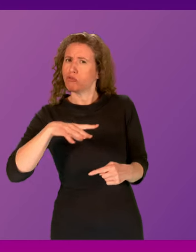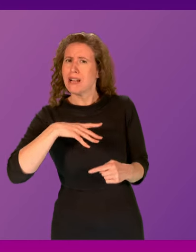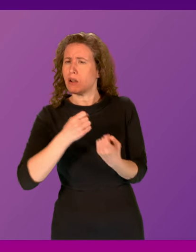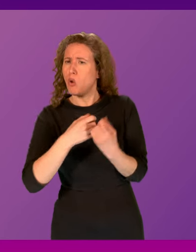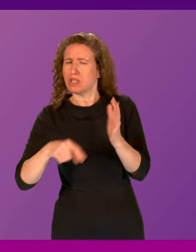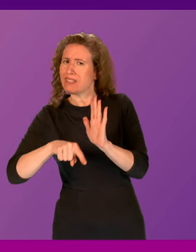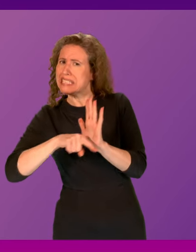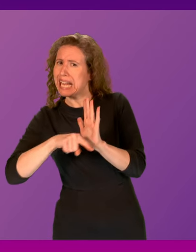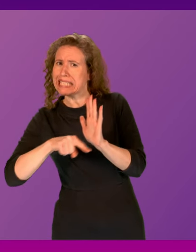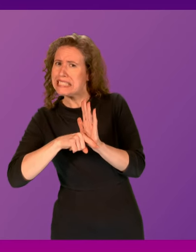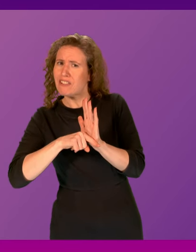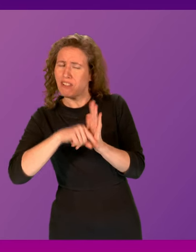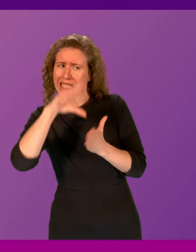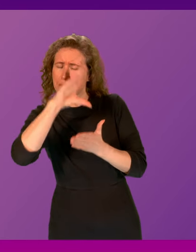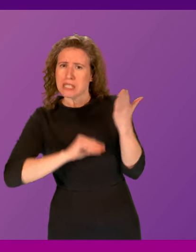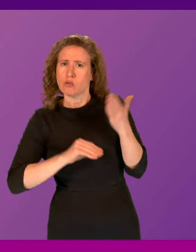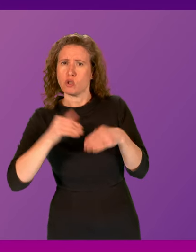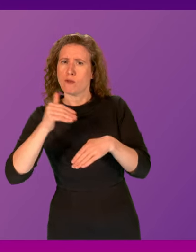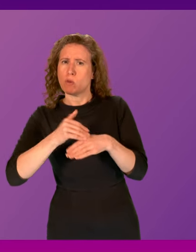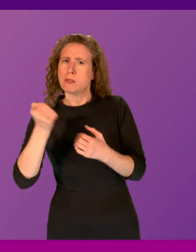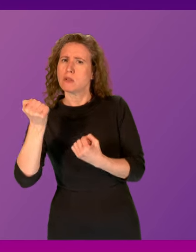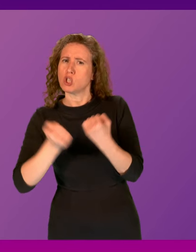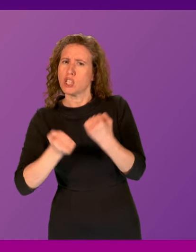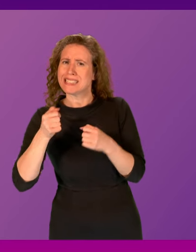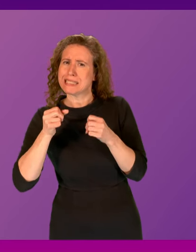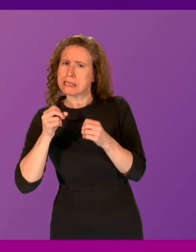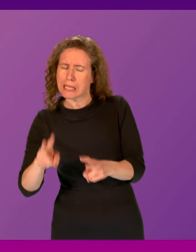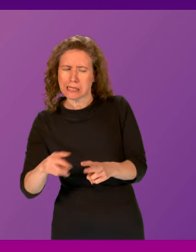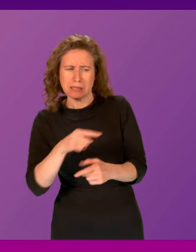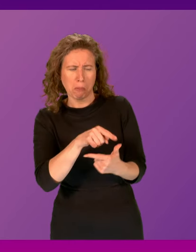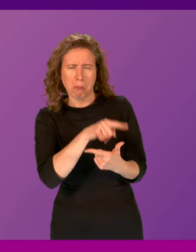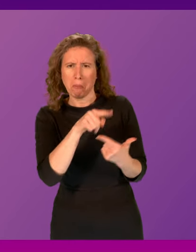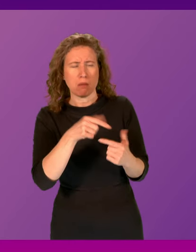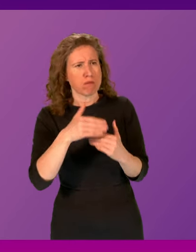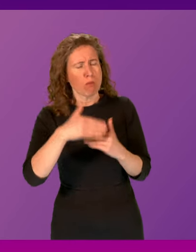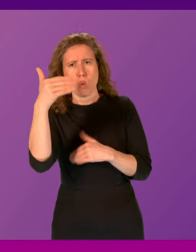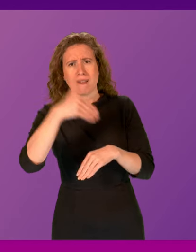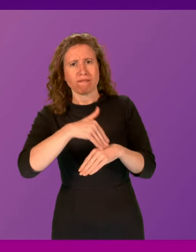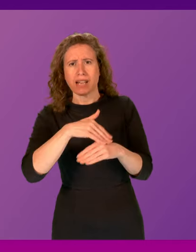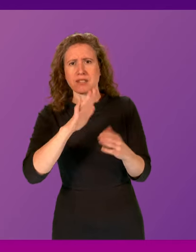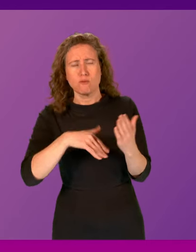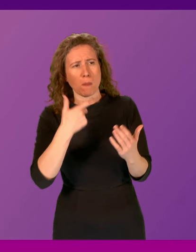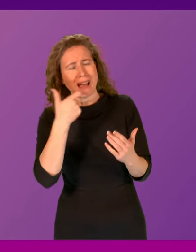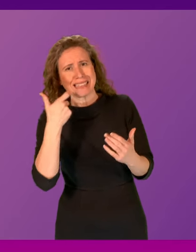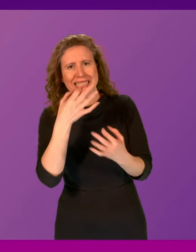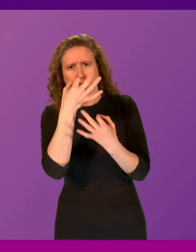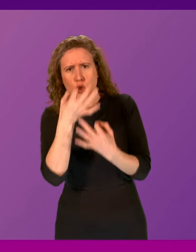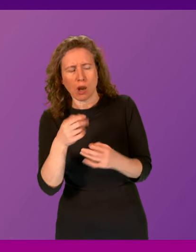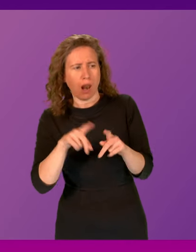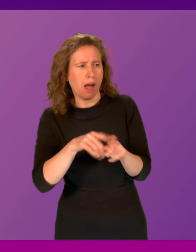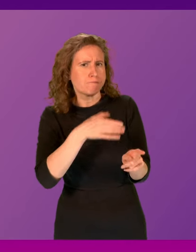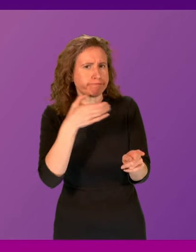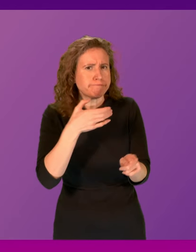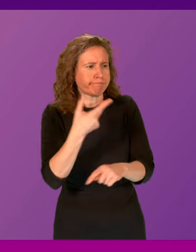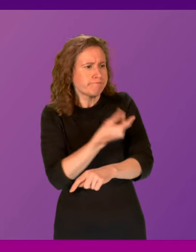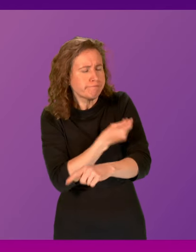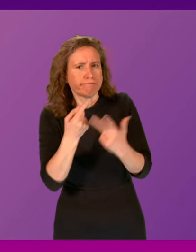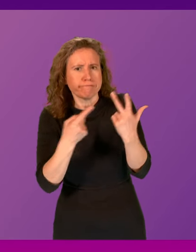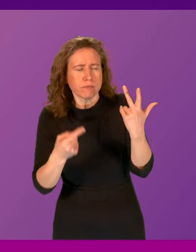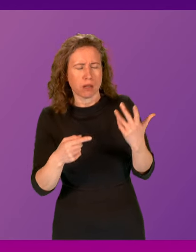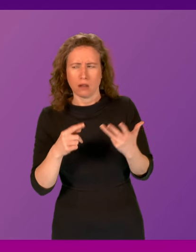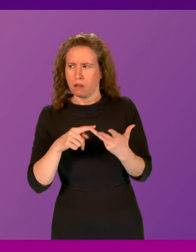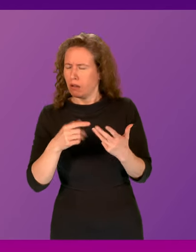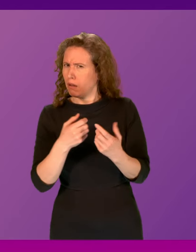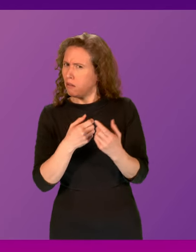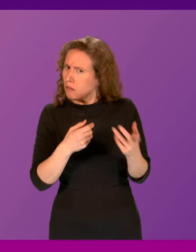with the criminal justice system——nor aid efforts by many community groups and others—